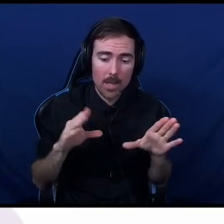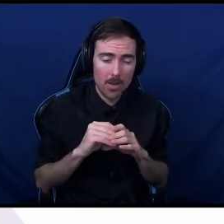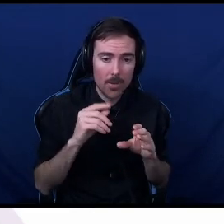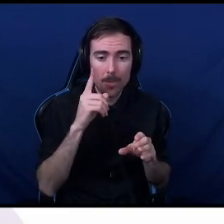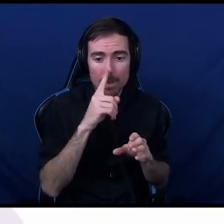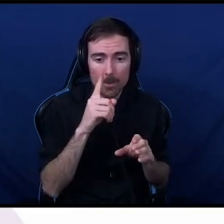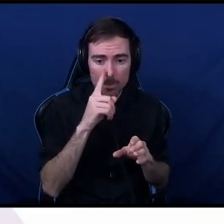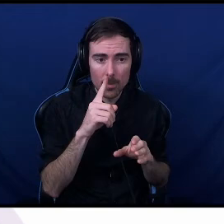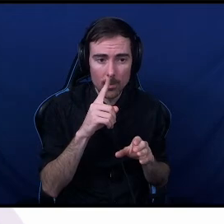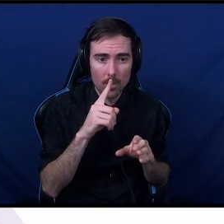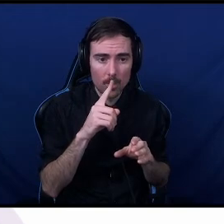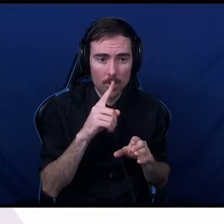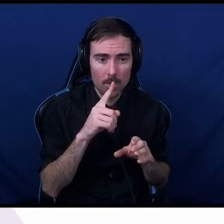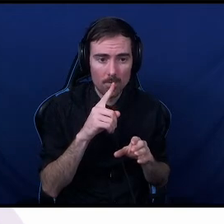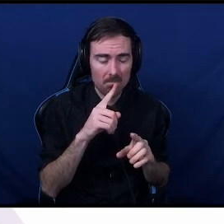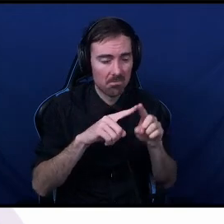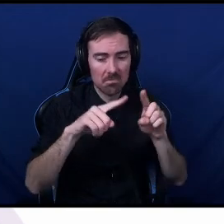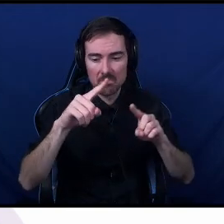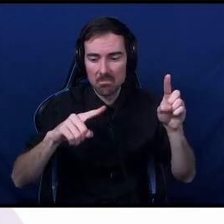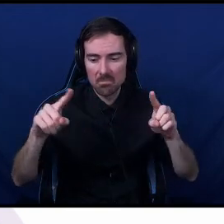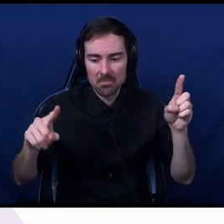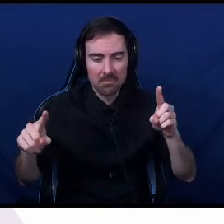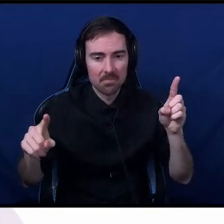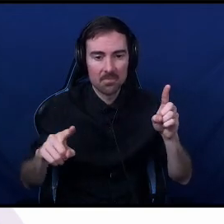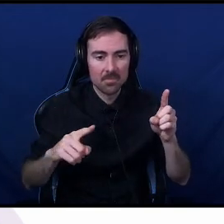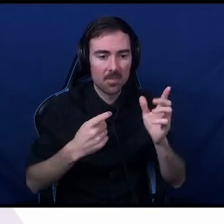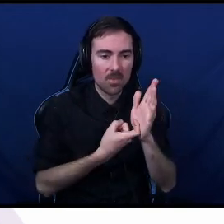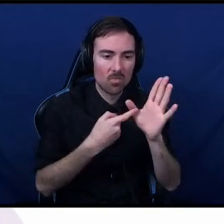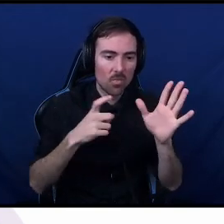difference, sexual orientation, our race or our, whatever it